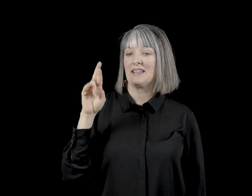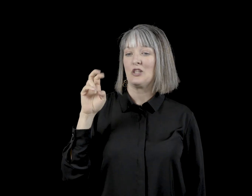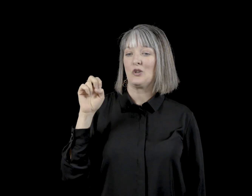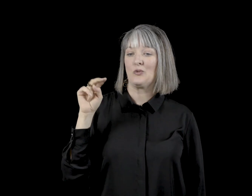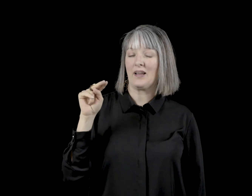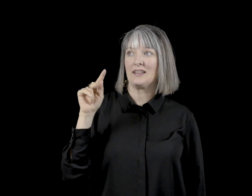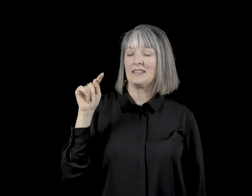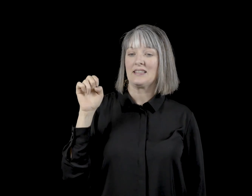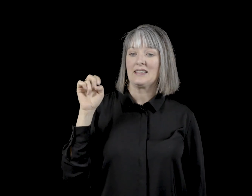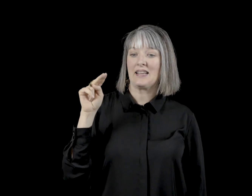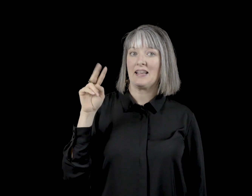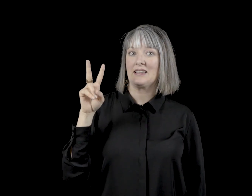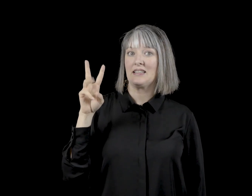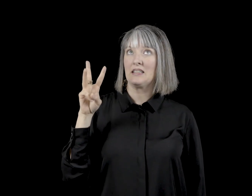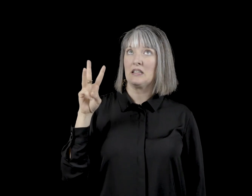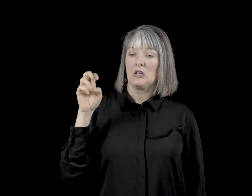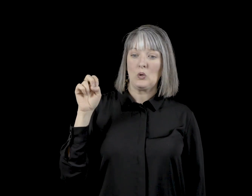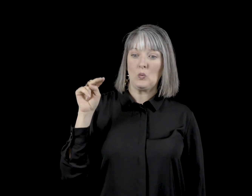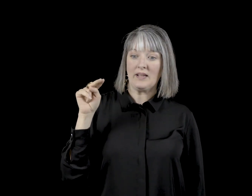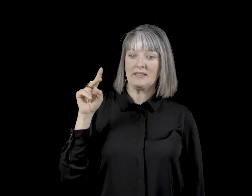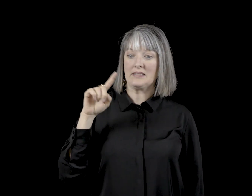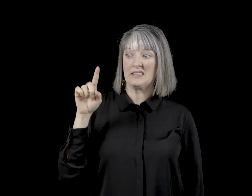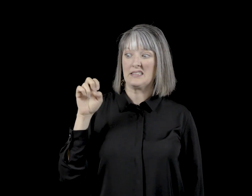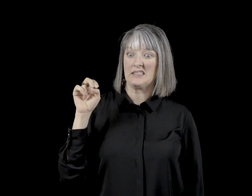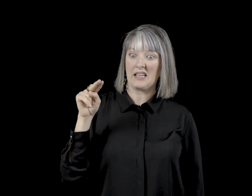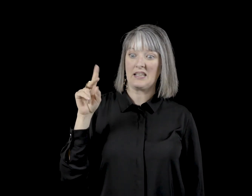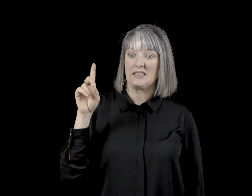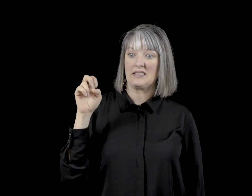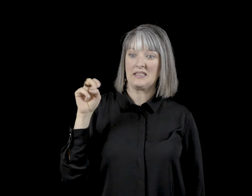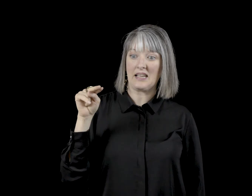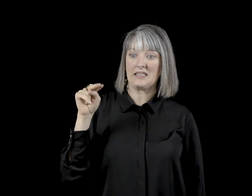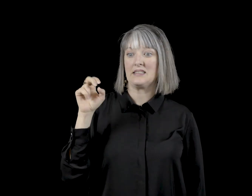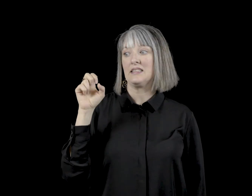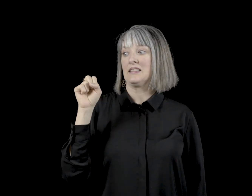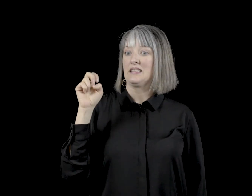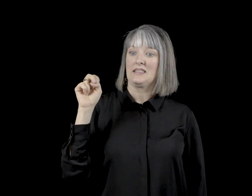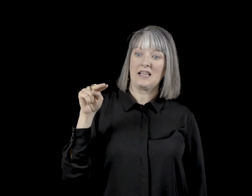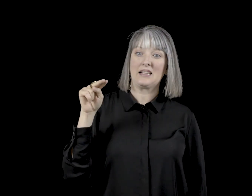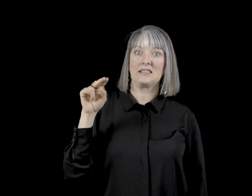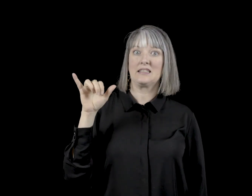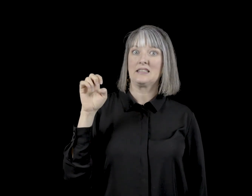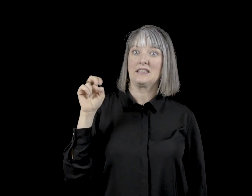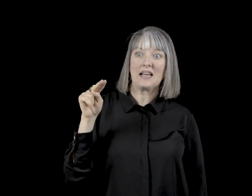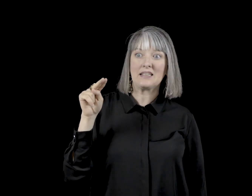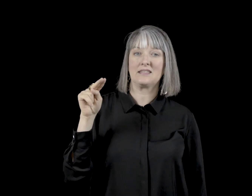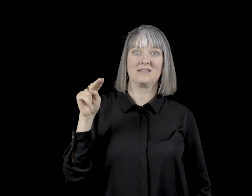REN TEN V or WEN ZEN DEN SEN YEN